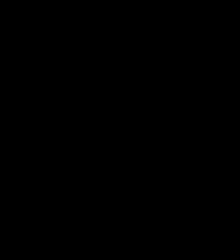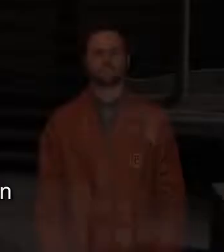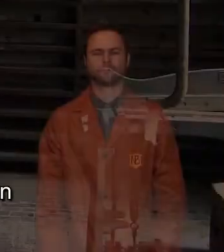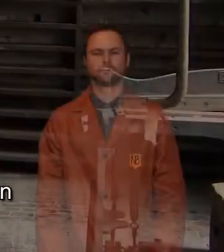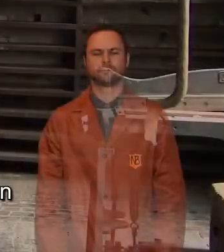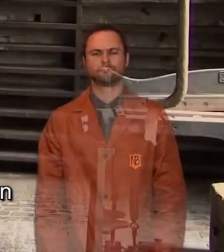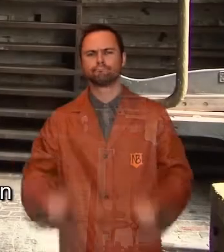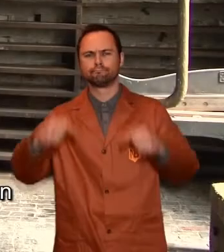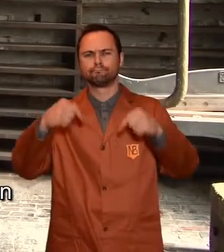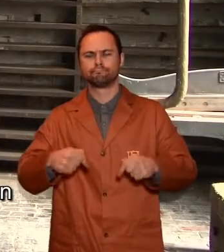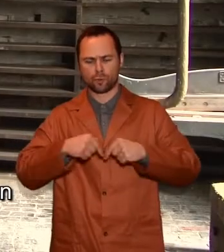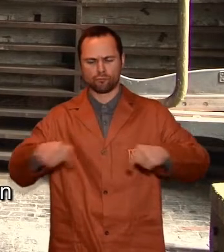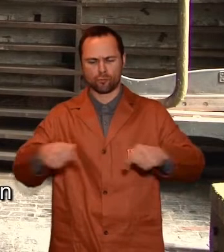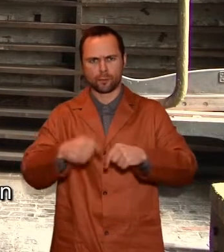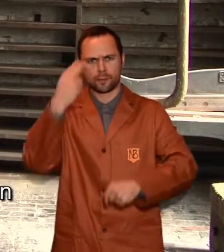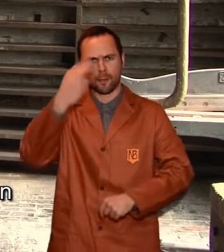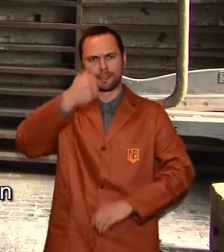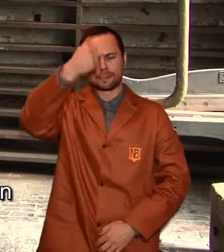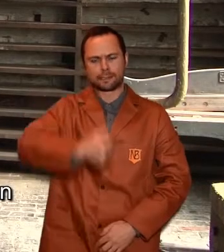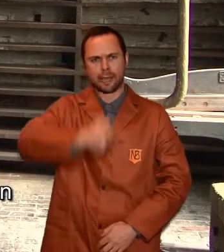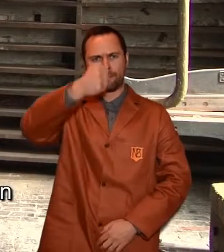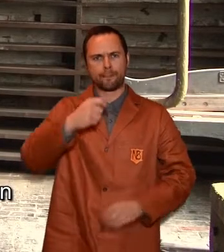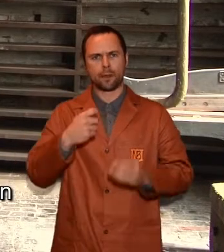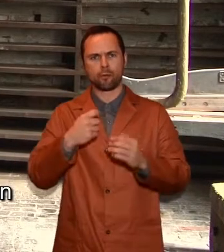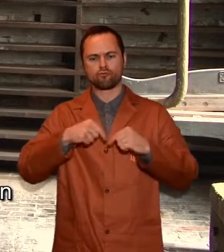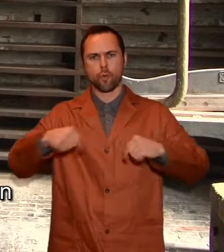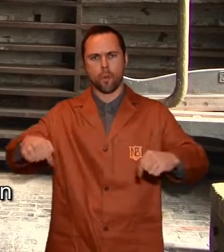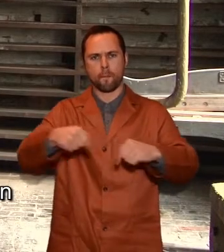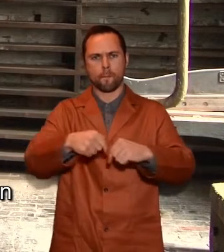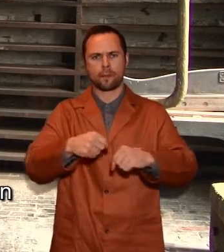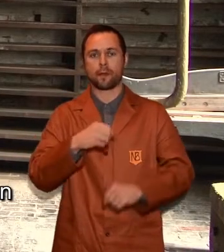Here we are in the Stamp Room. A room that's a mix of both men and women.